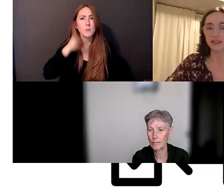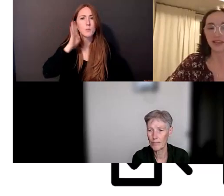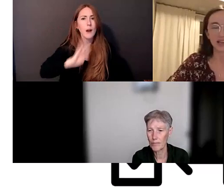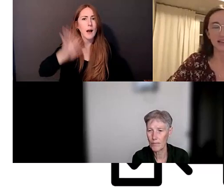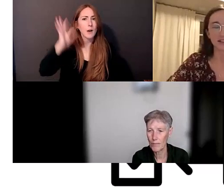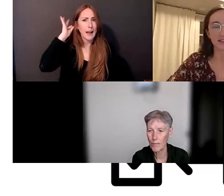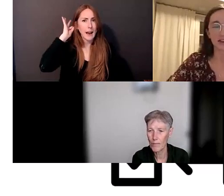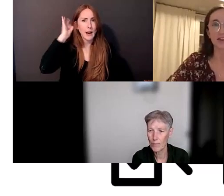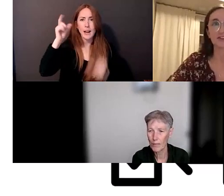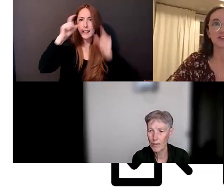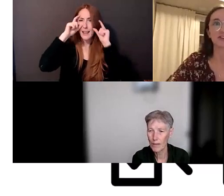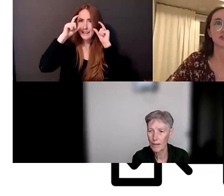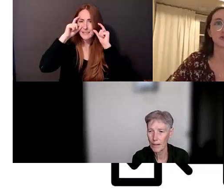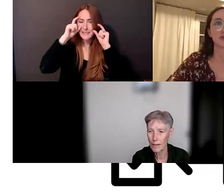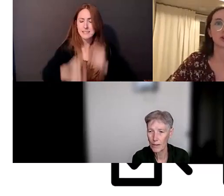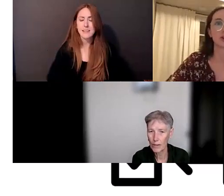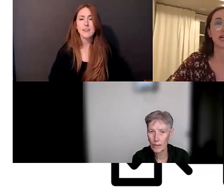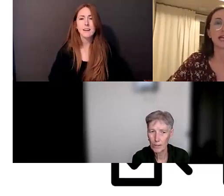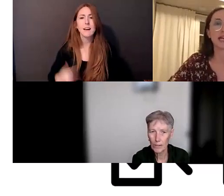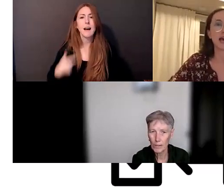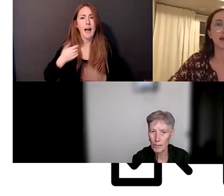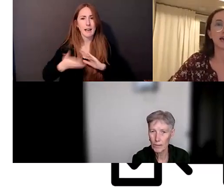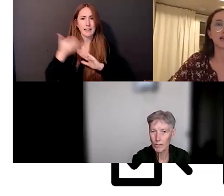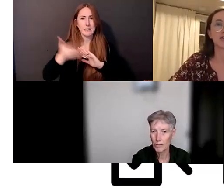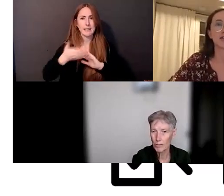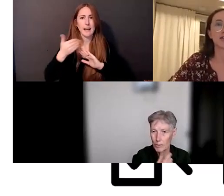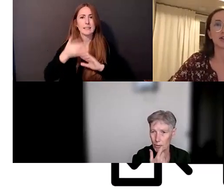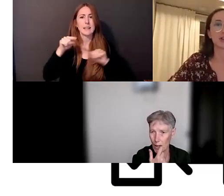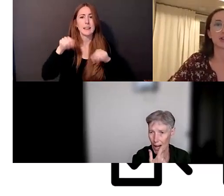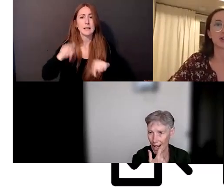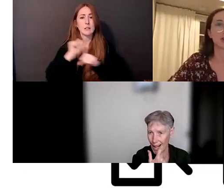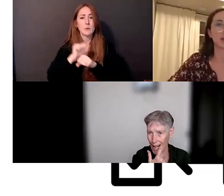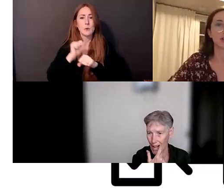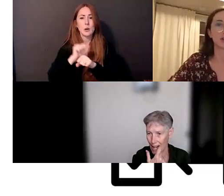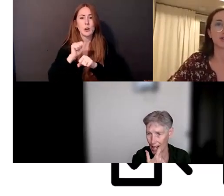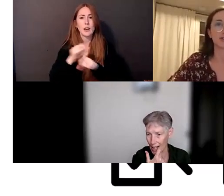And I conducted this work as a Knowledge Translation Research